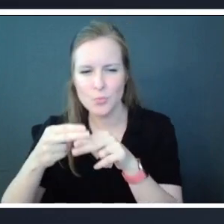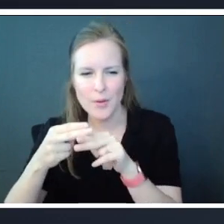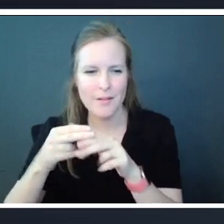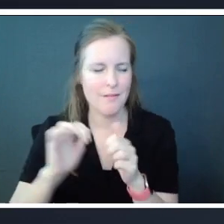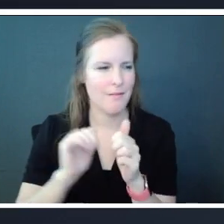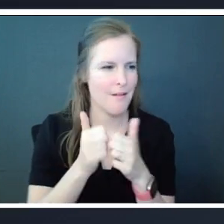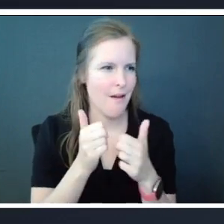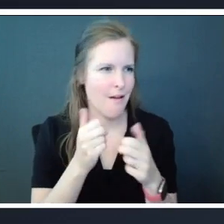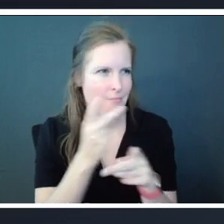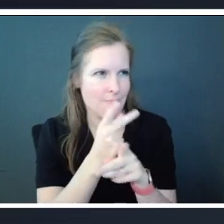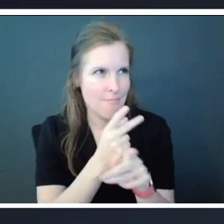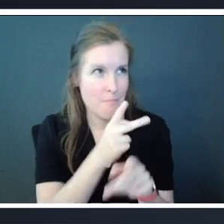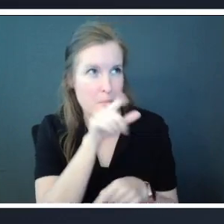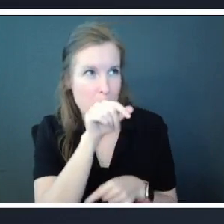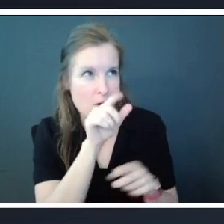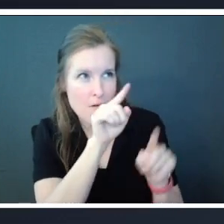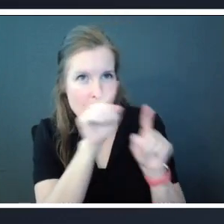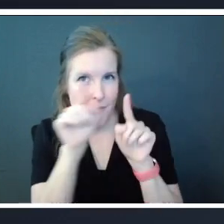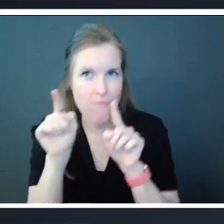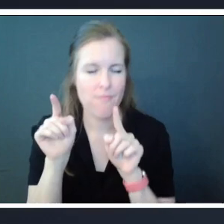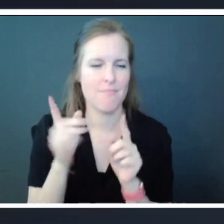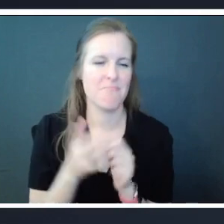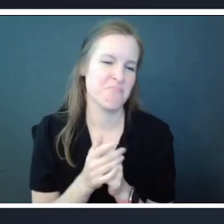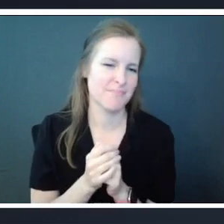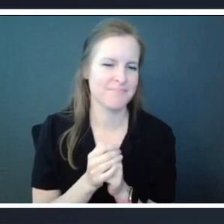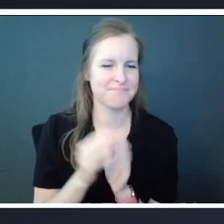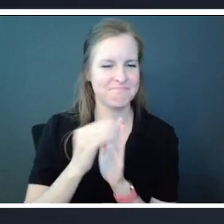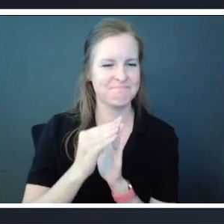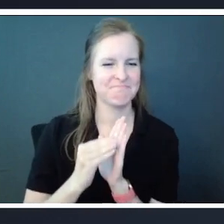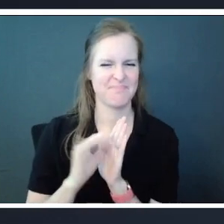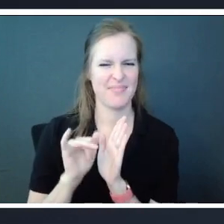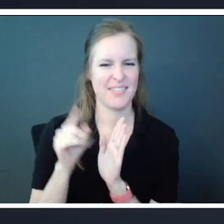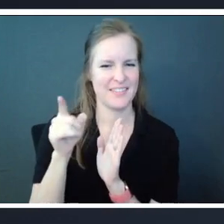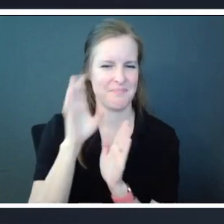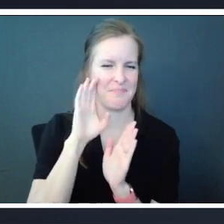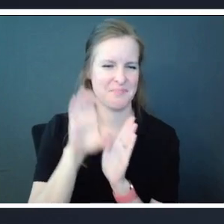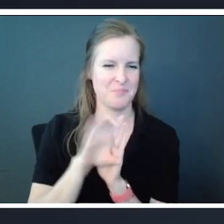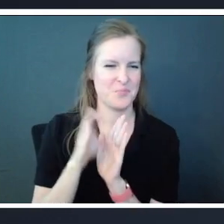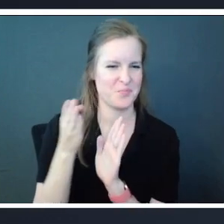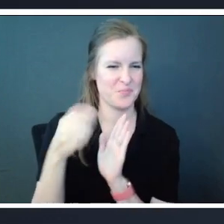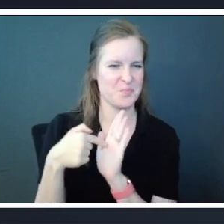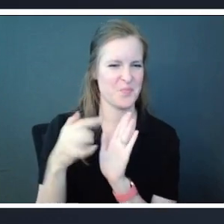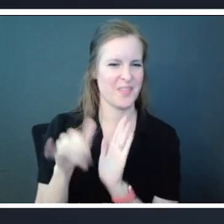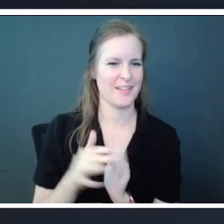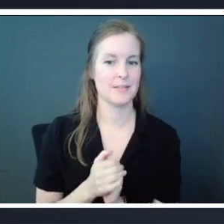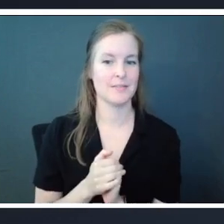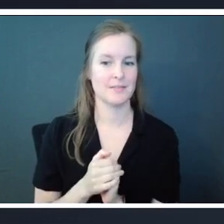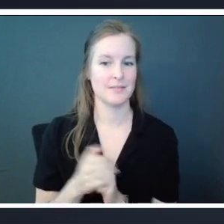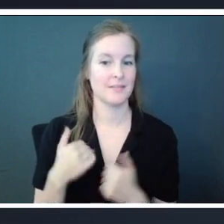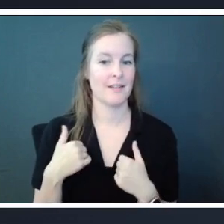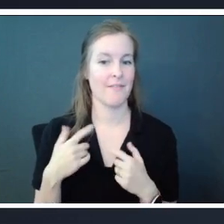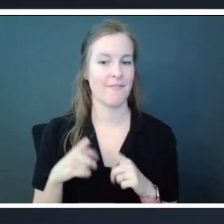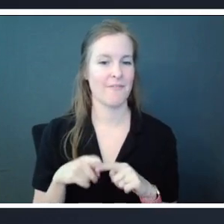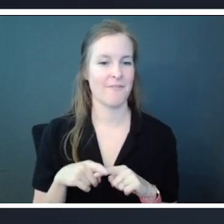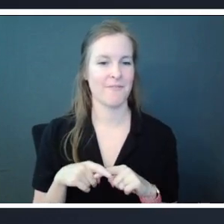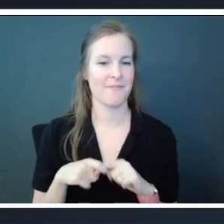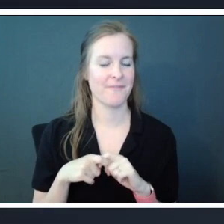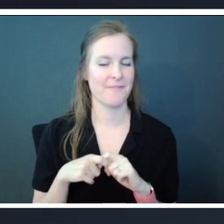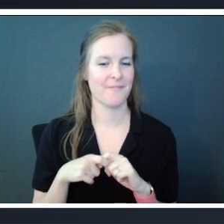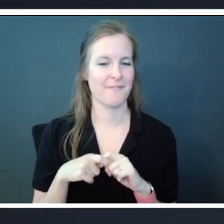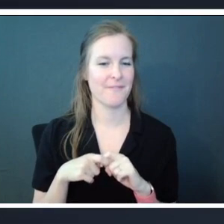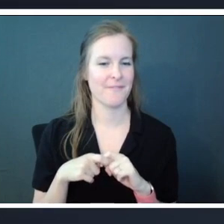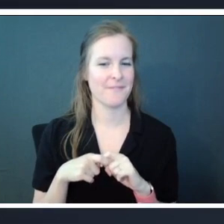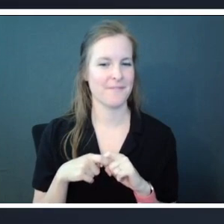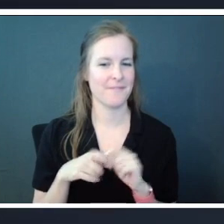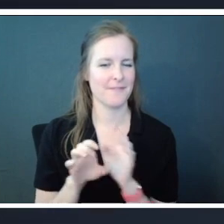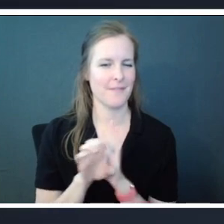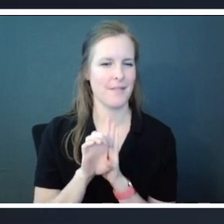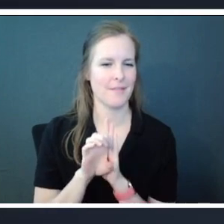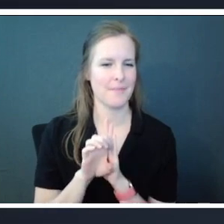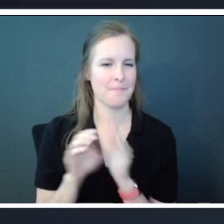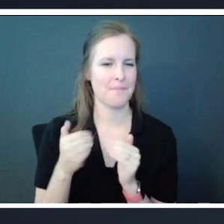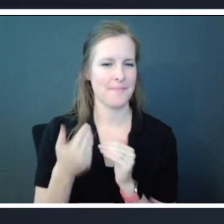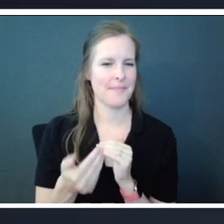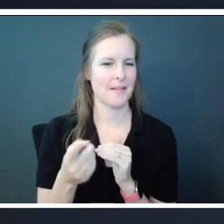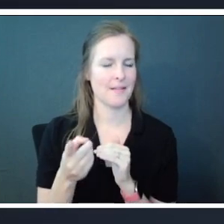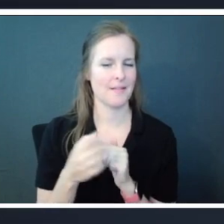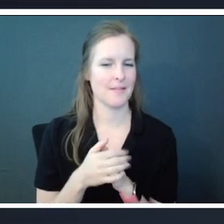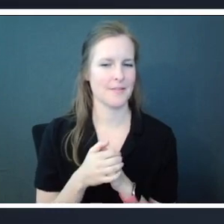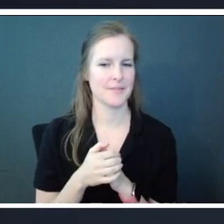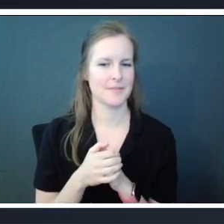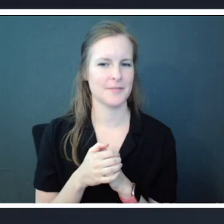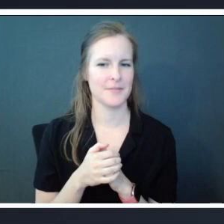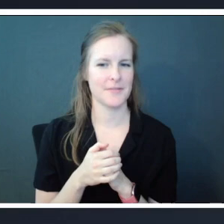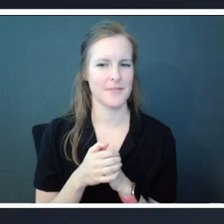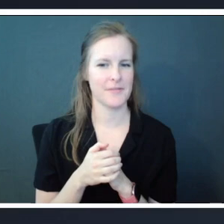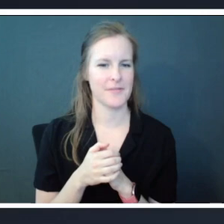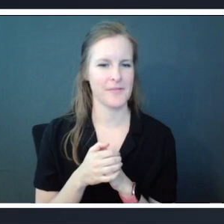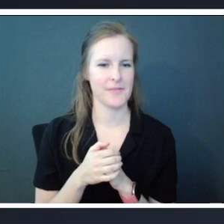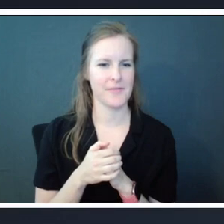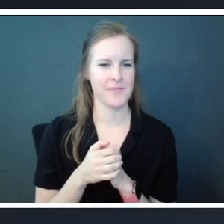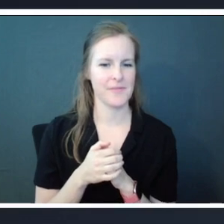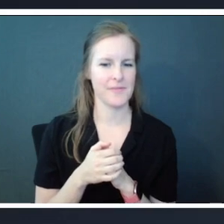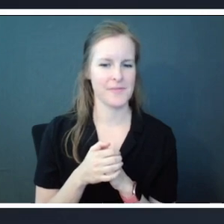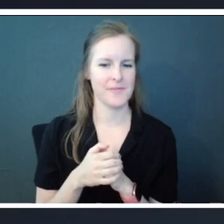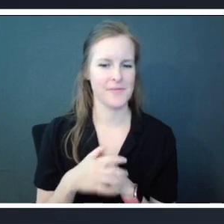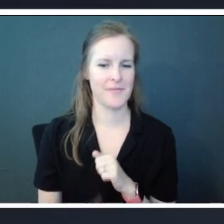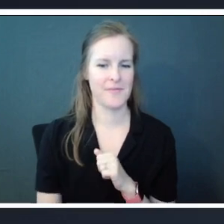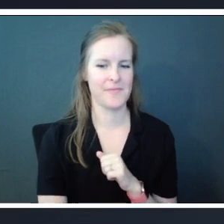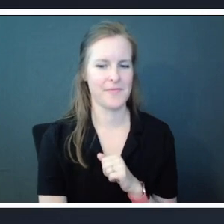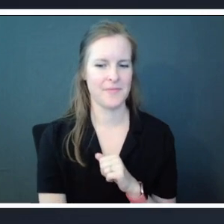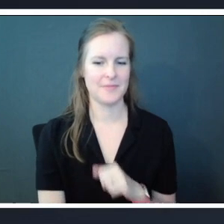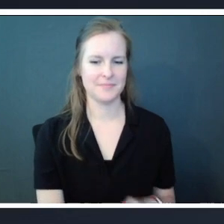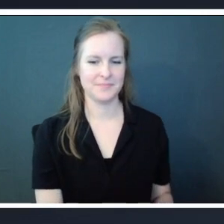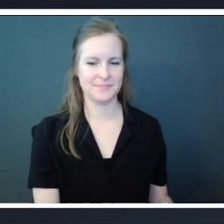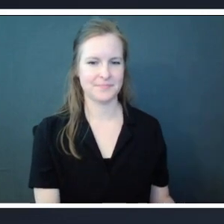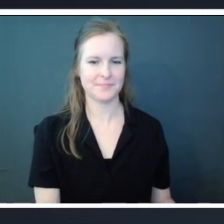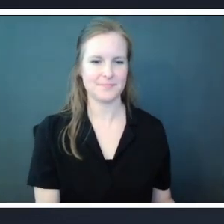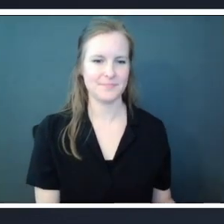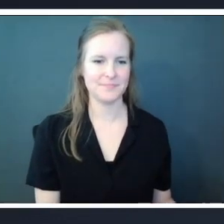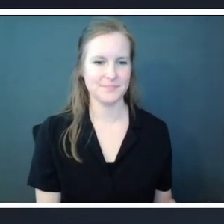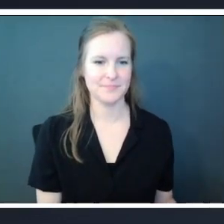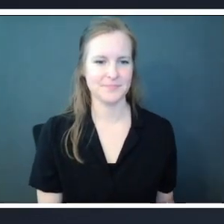birds. We will have a quick demo here as well. So, I think that's the next slide going into it.